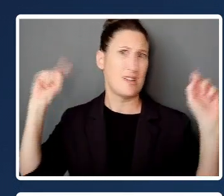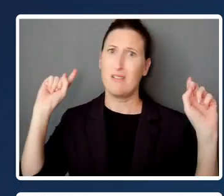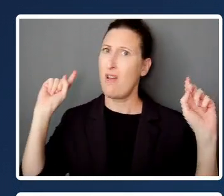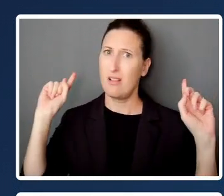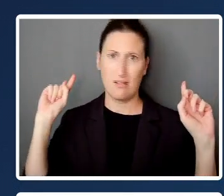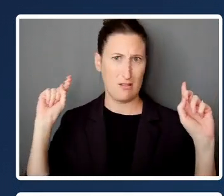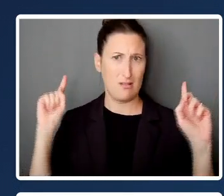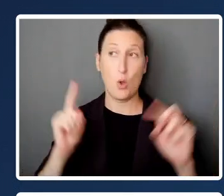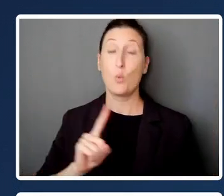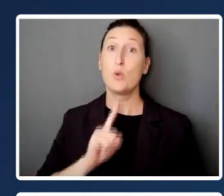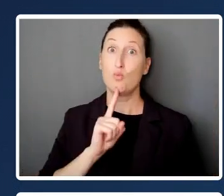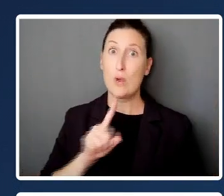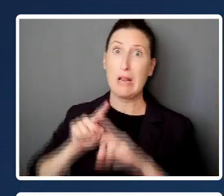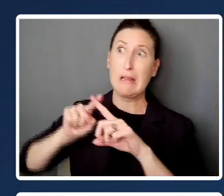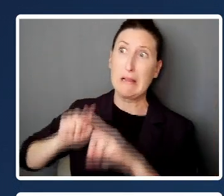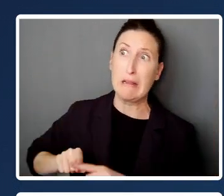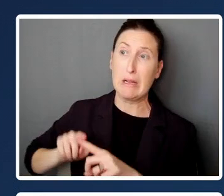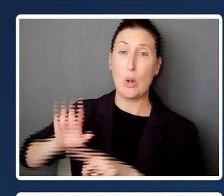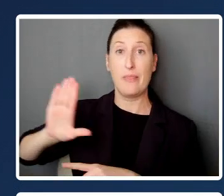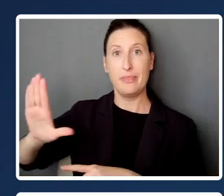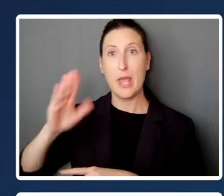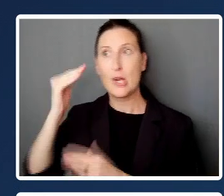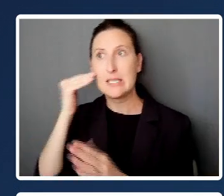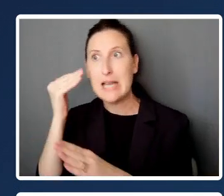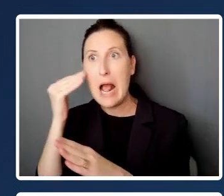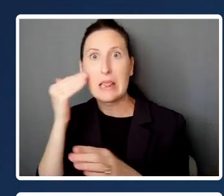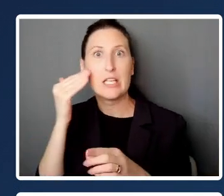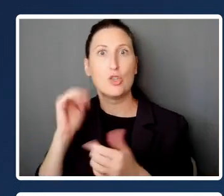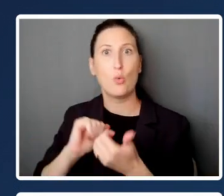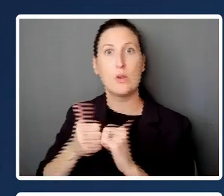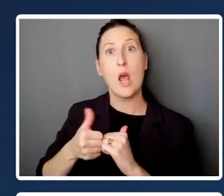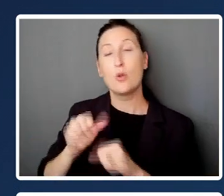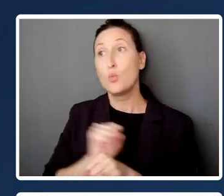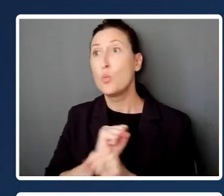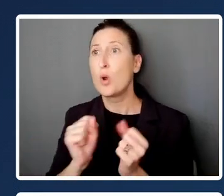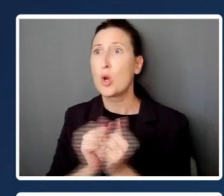knowledge from the partners on both how to work with the kids with disabilities because this was